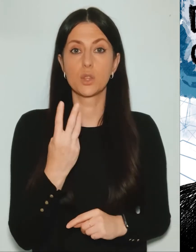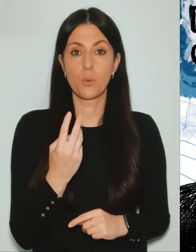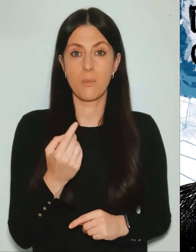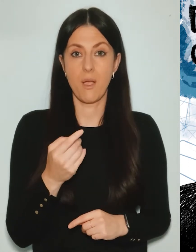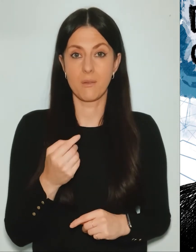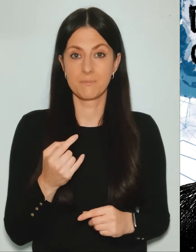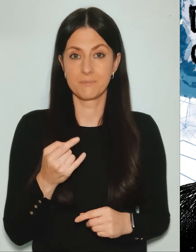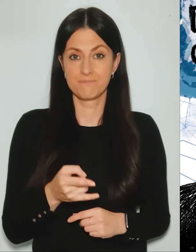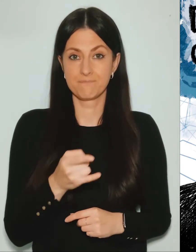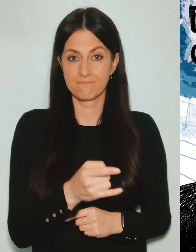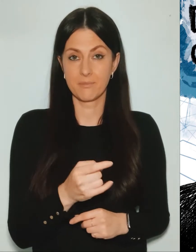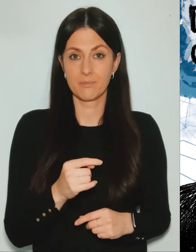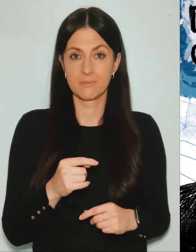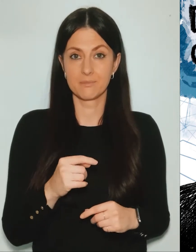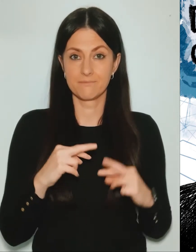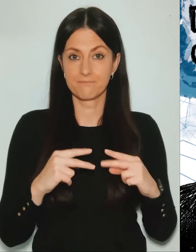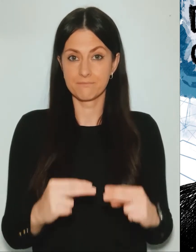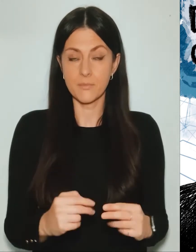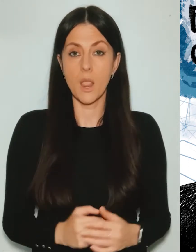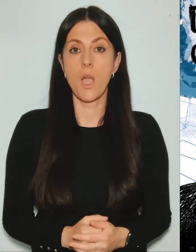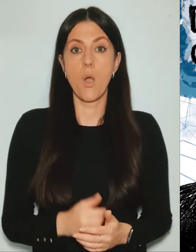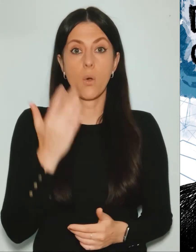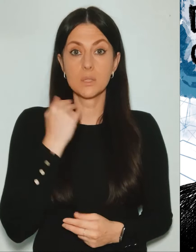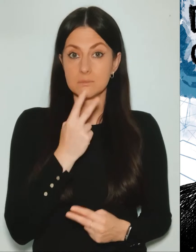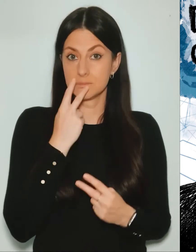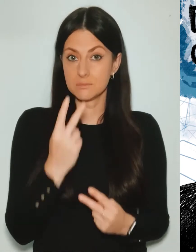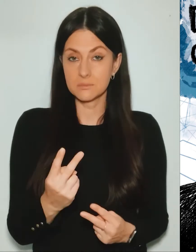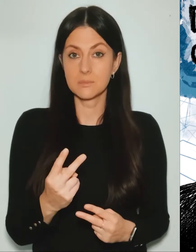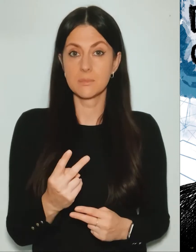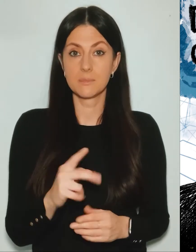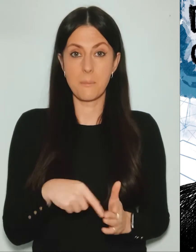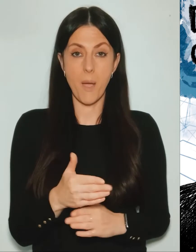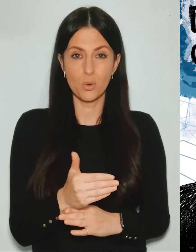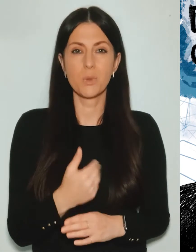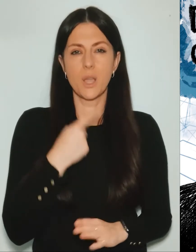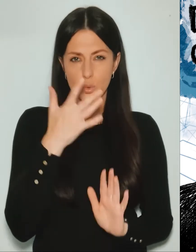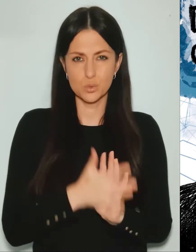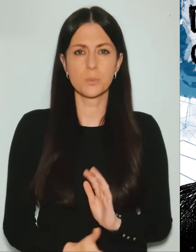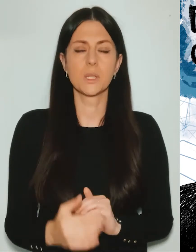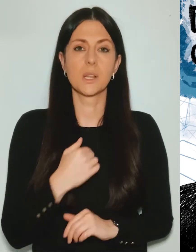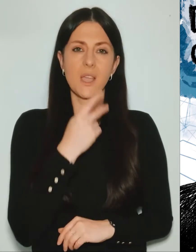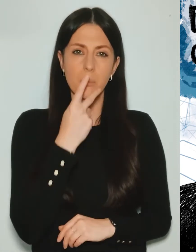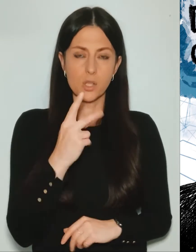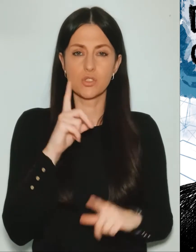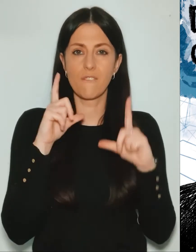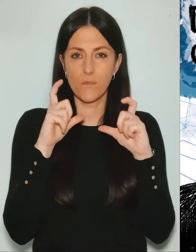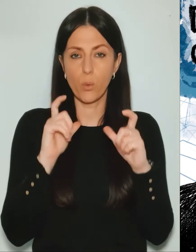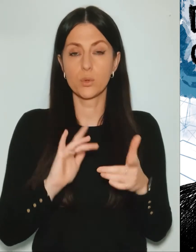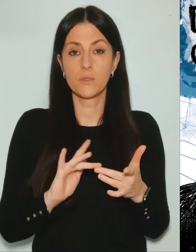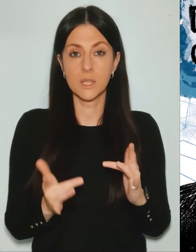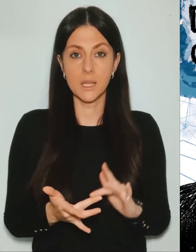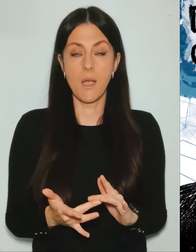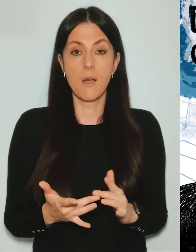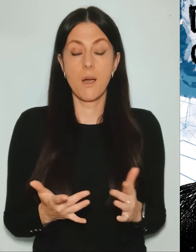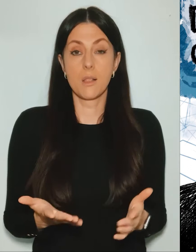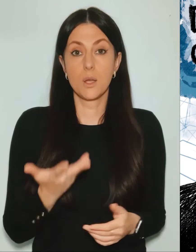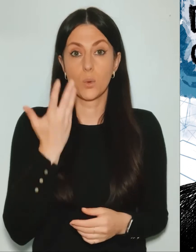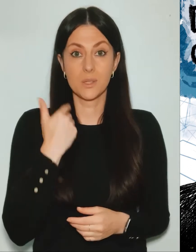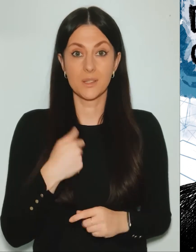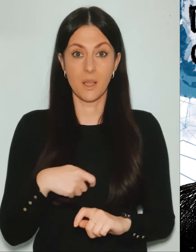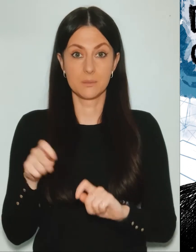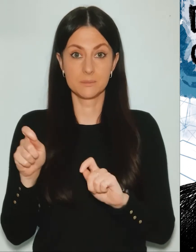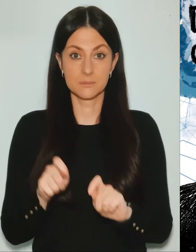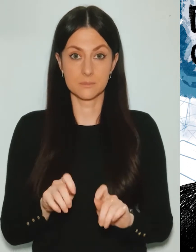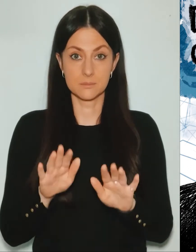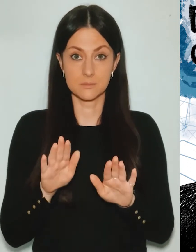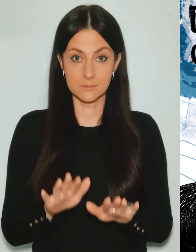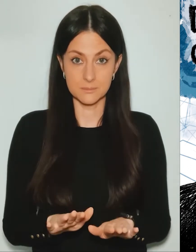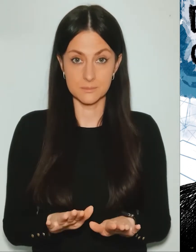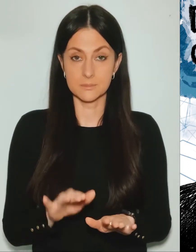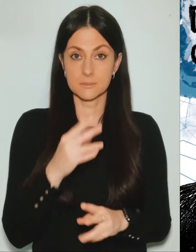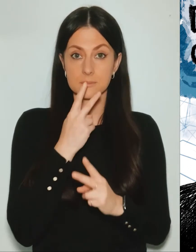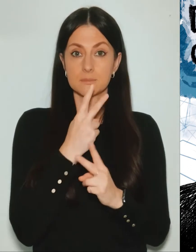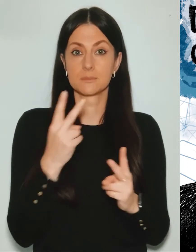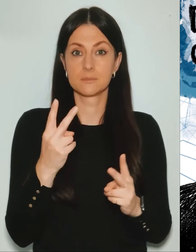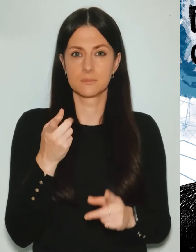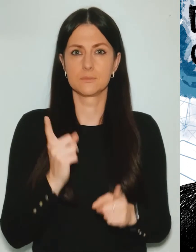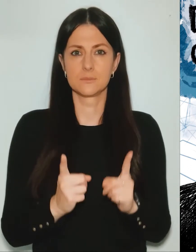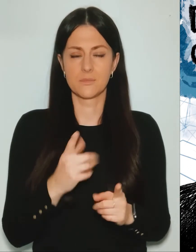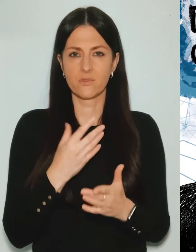When I saw Mariupol... I understood, I had seen photos on the Internet... but when I arrived and saw firsthand what my hometown looked like,